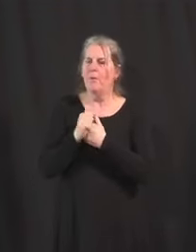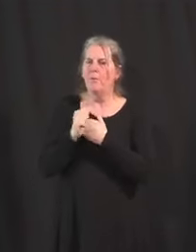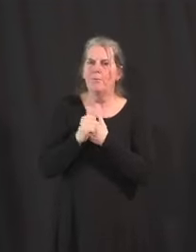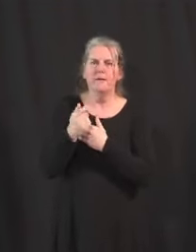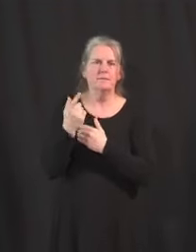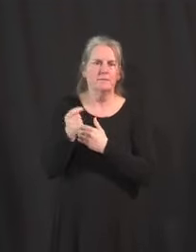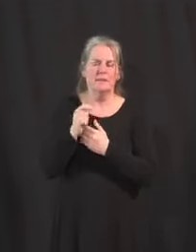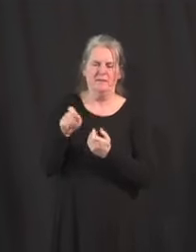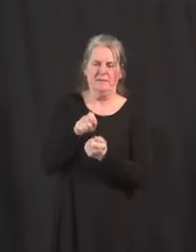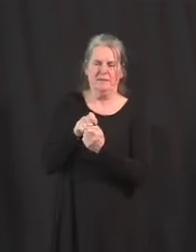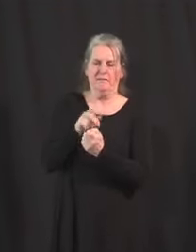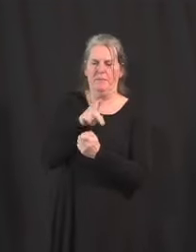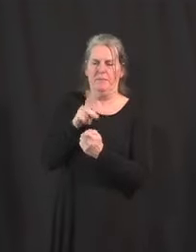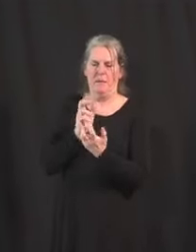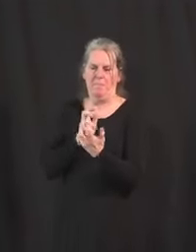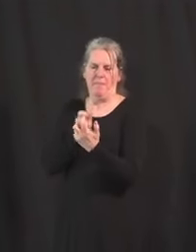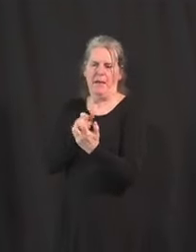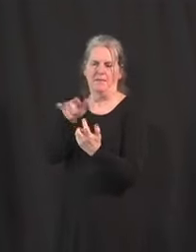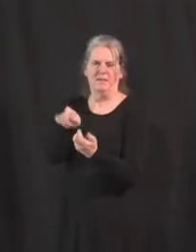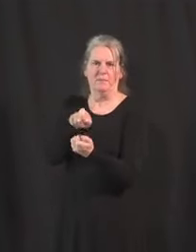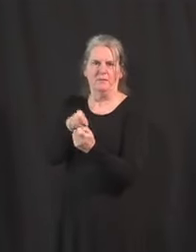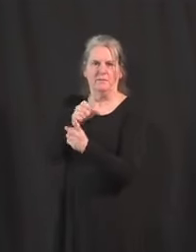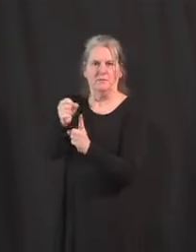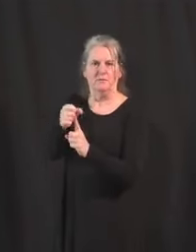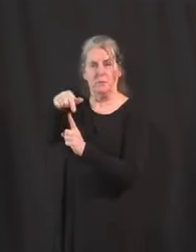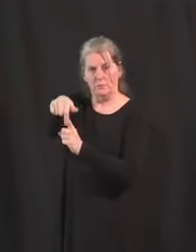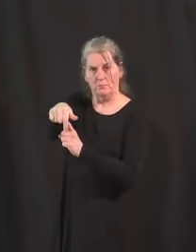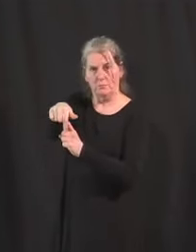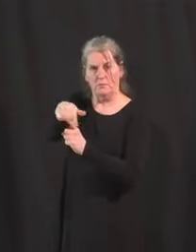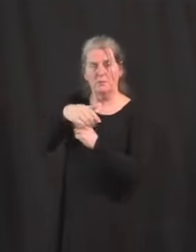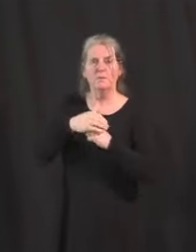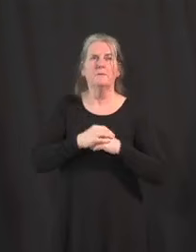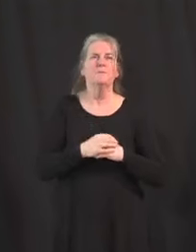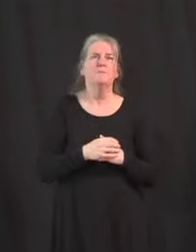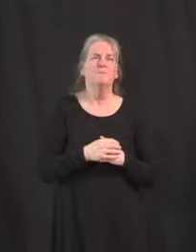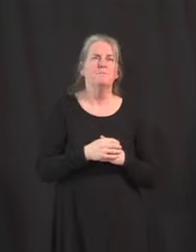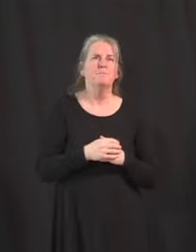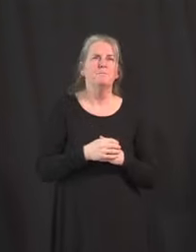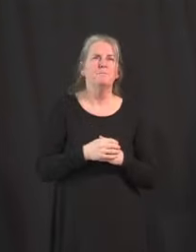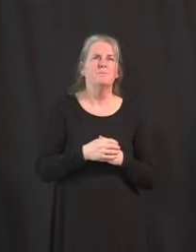SO HAVING THAT CONSISTENT